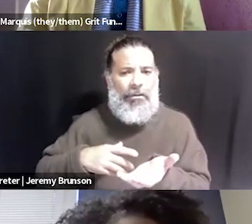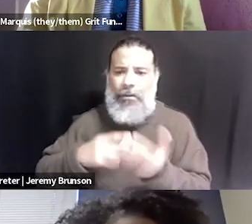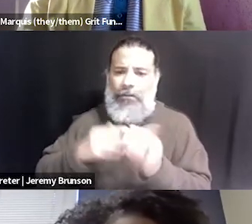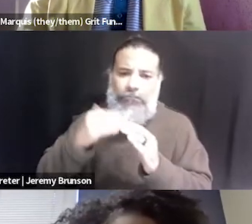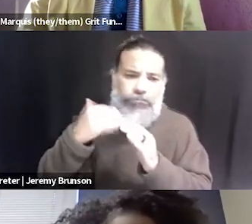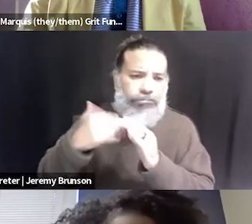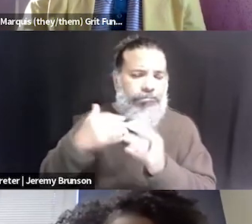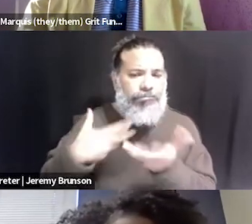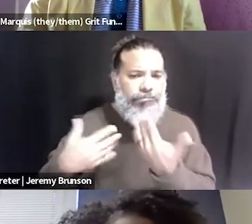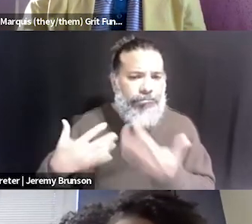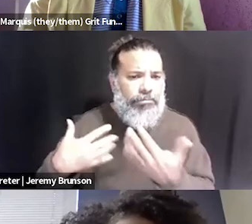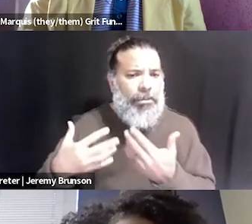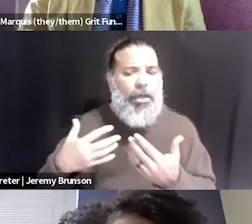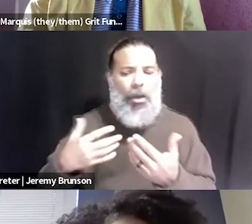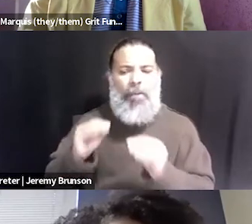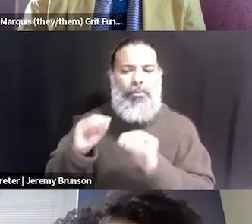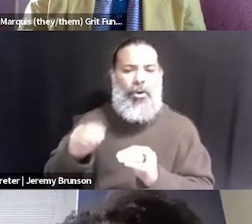I'll put the e mail in the chat too.